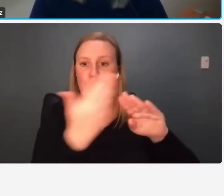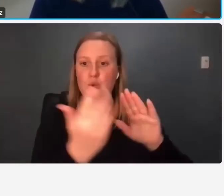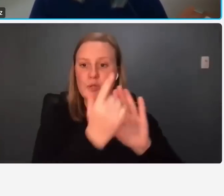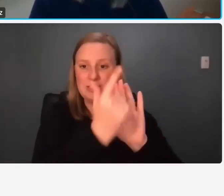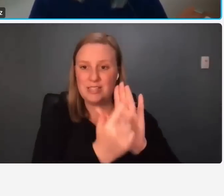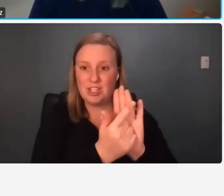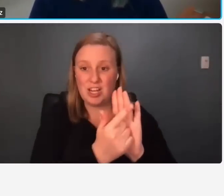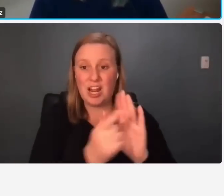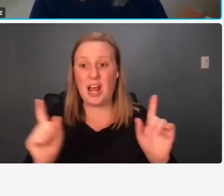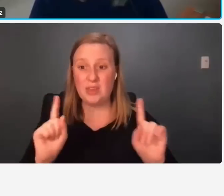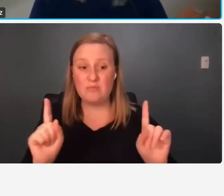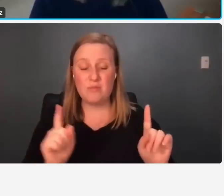900 pages of legislation.